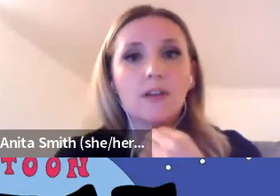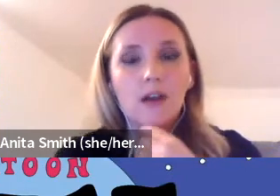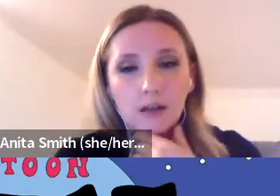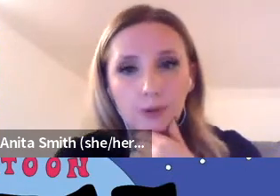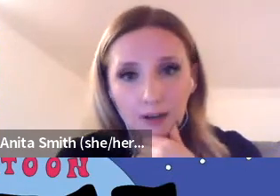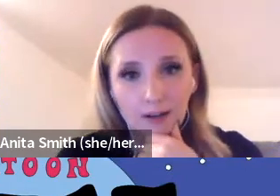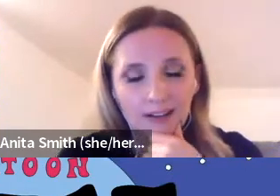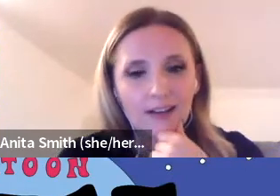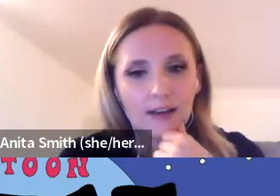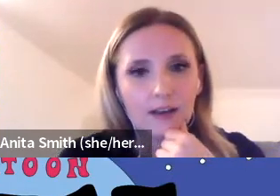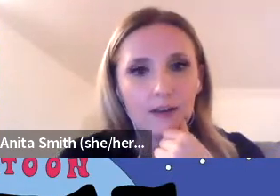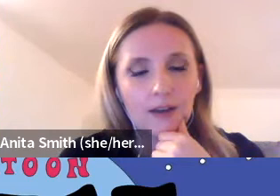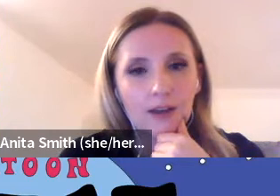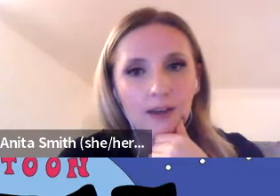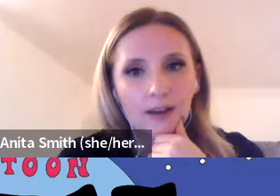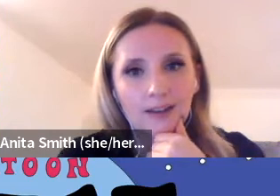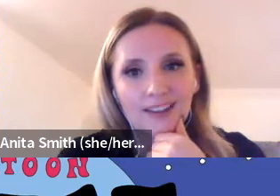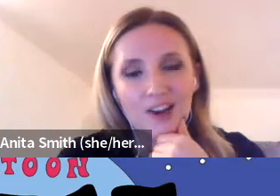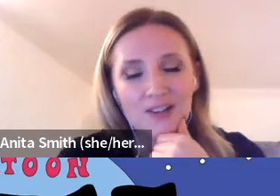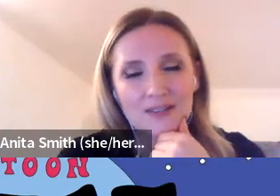to have a long career in the arts.